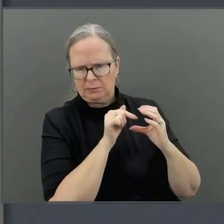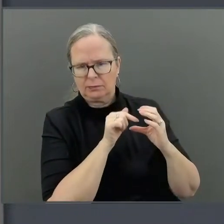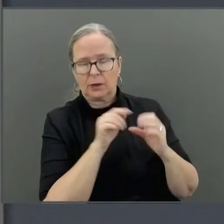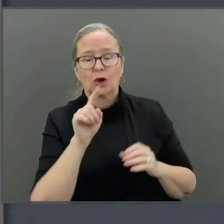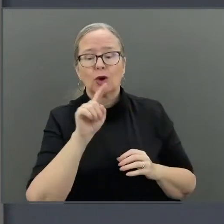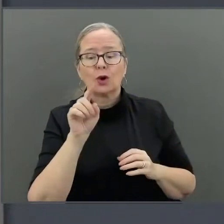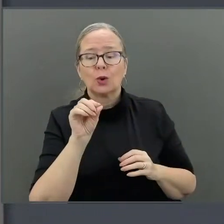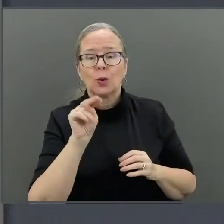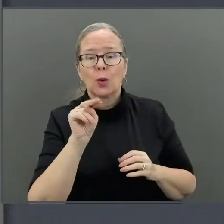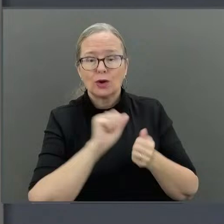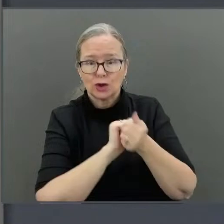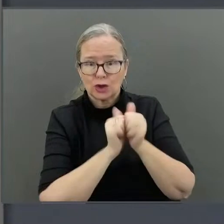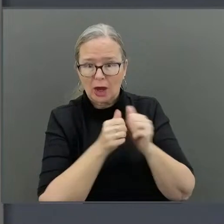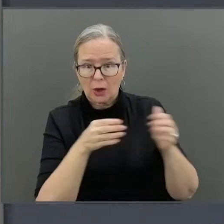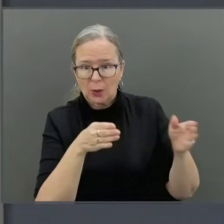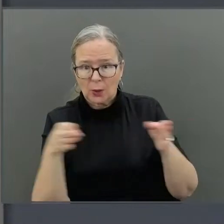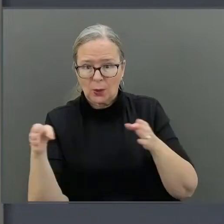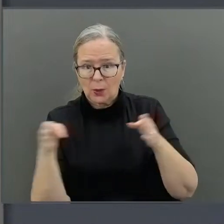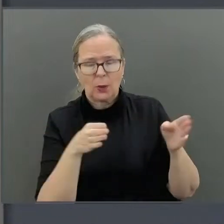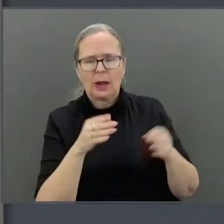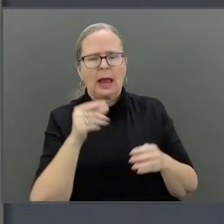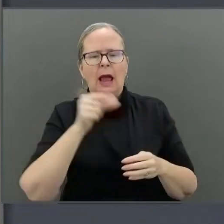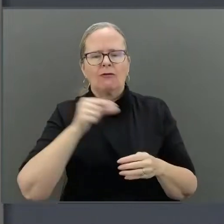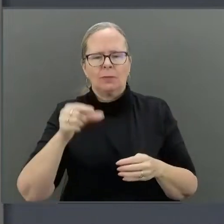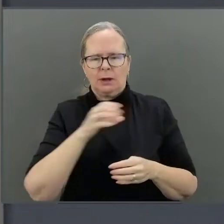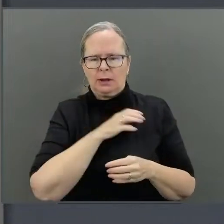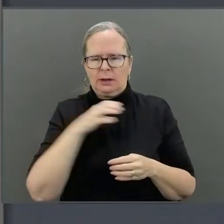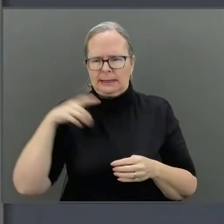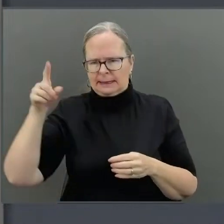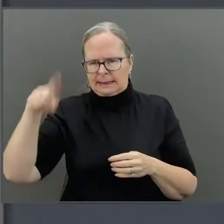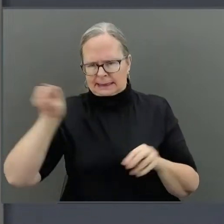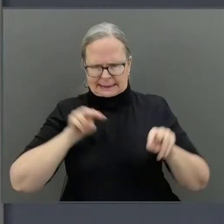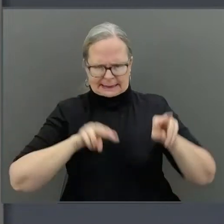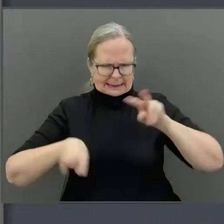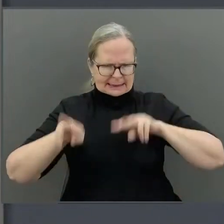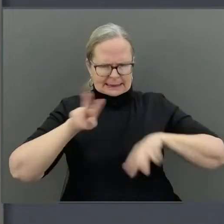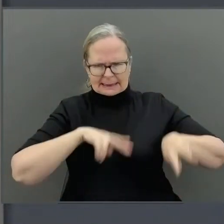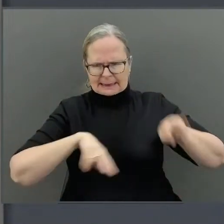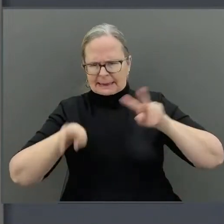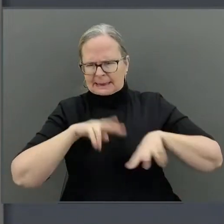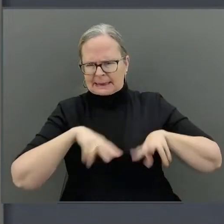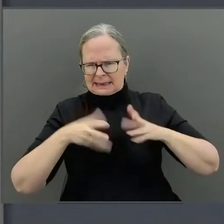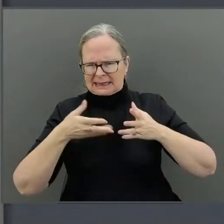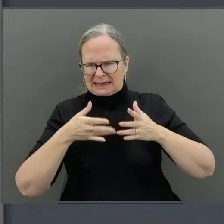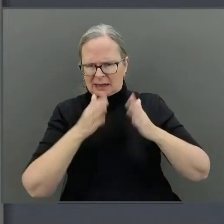housing and increased affordability and access to housing in all neighborhoods throughout our city